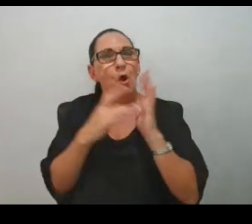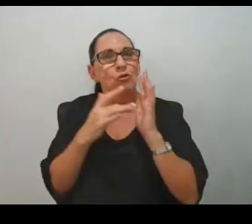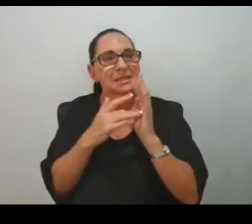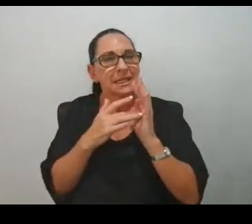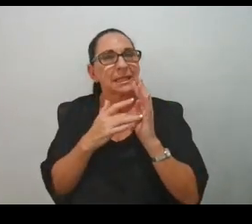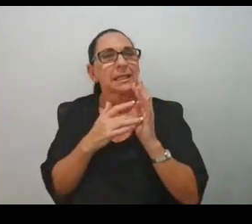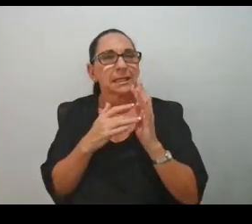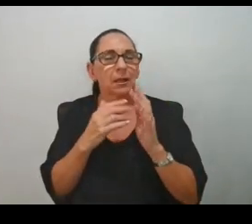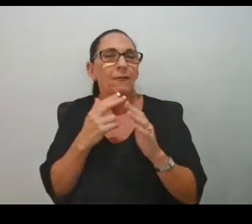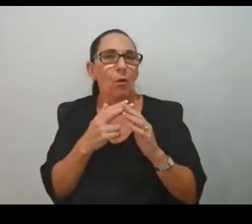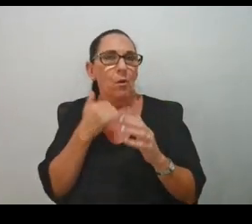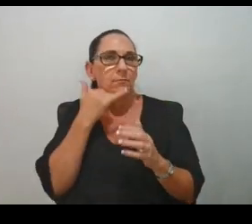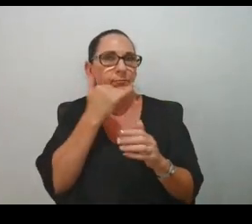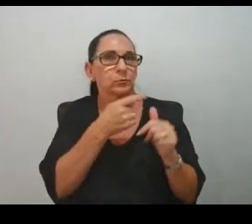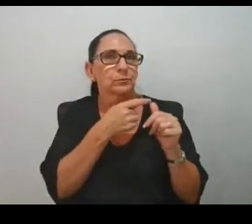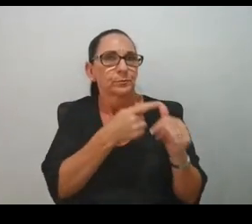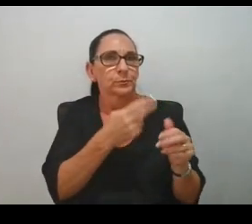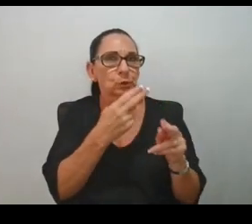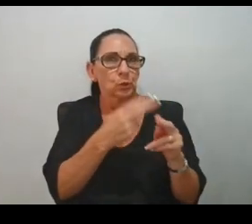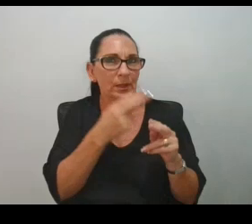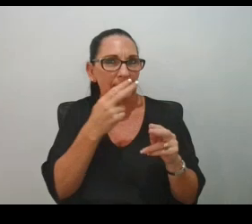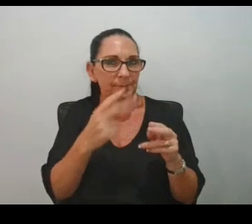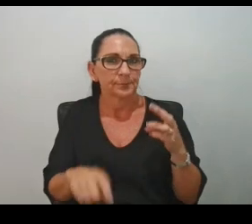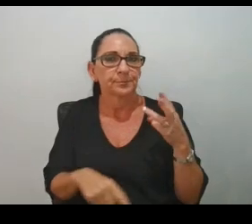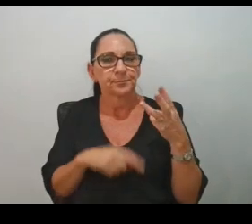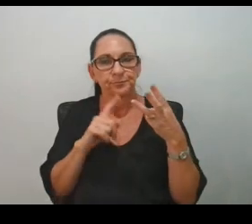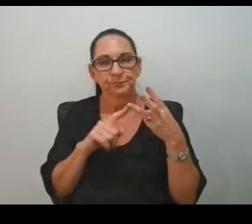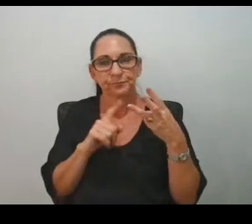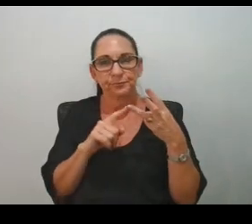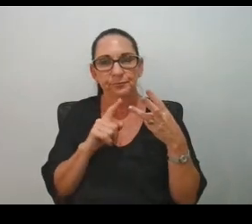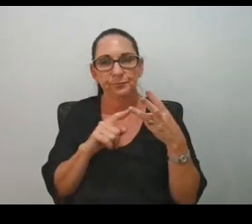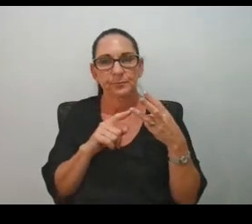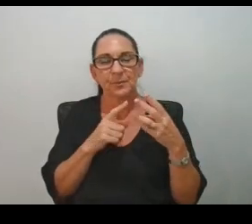so I encourage you to use that phone number and the last one listed there is that one for people